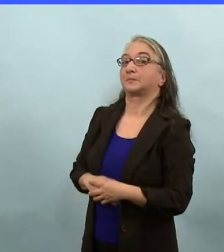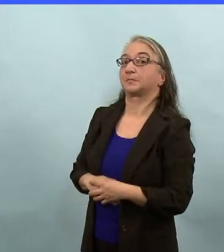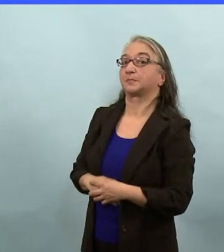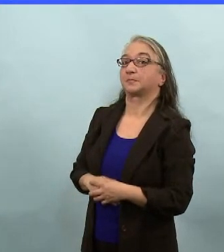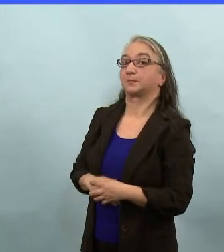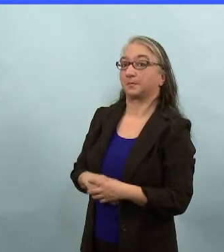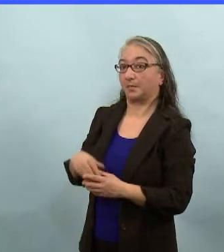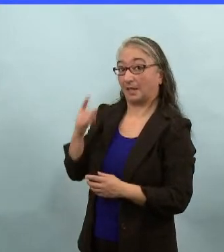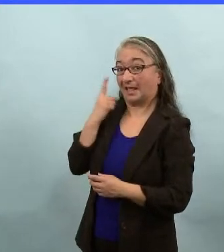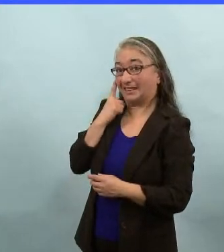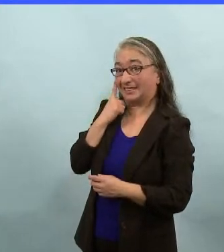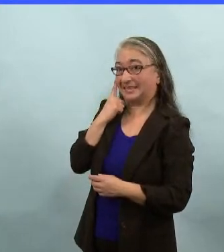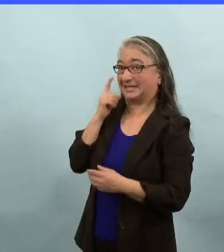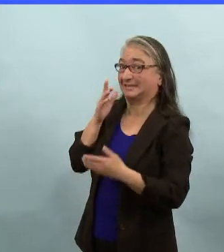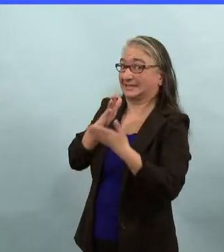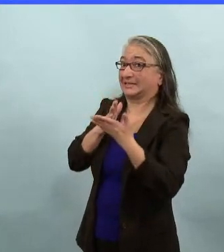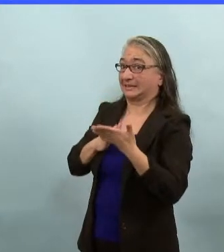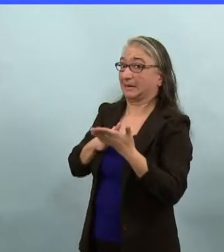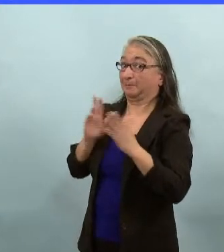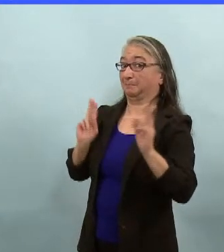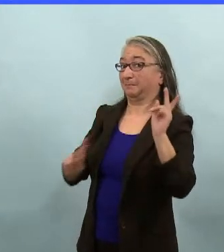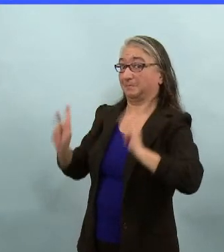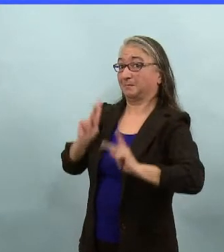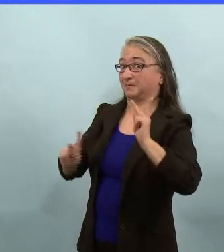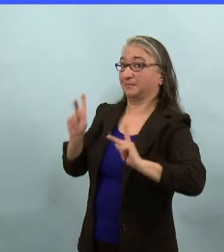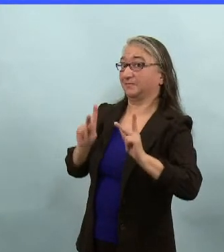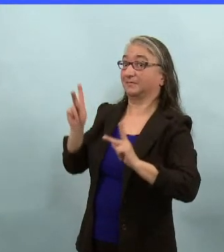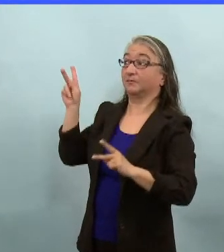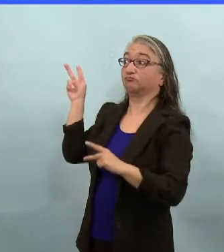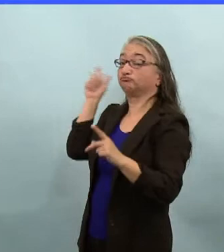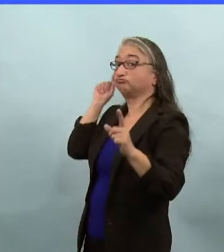and they'll be uh glad that there weren't any additional restrictions and some people